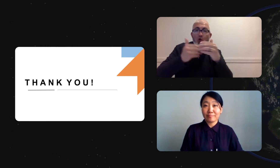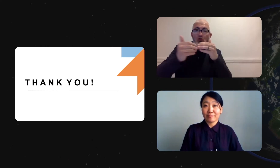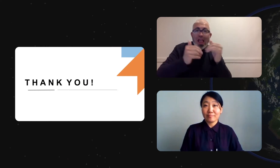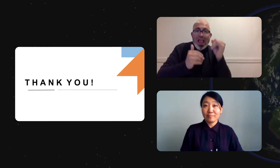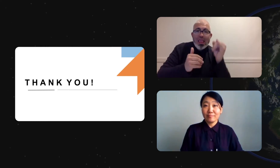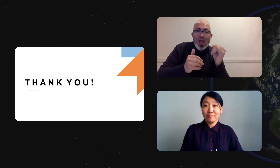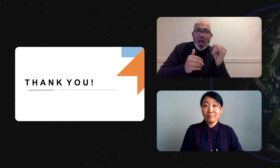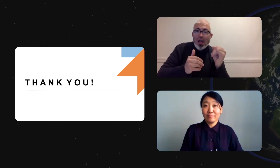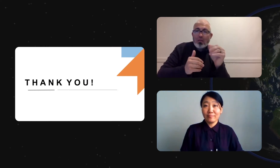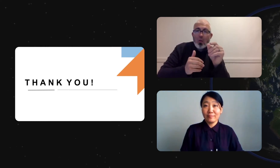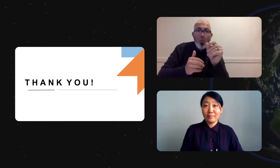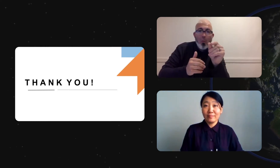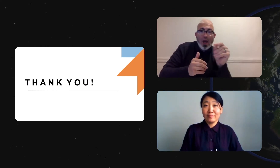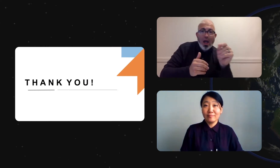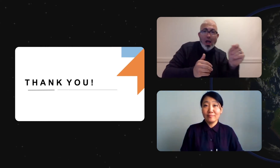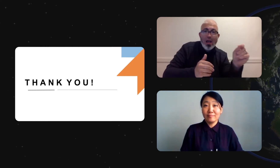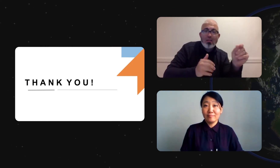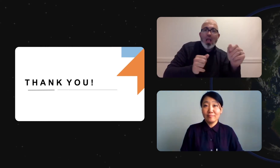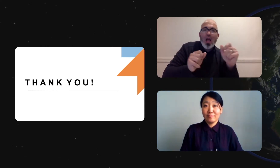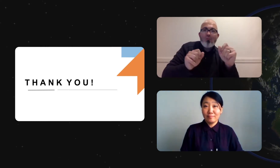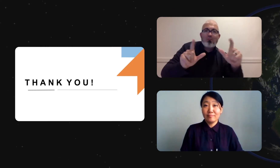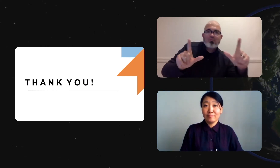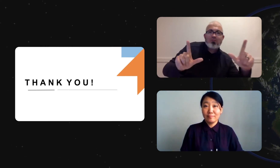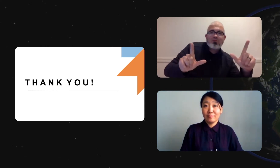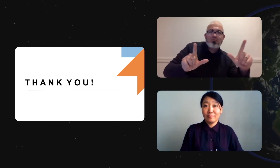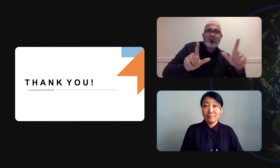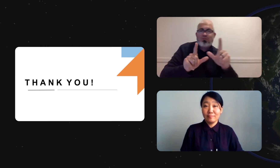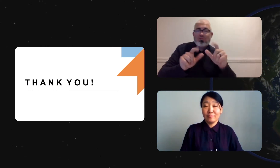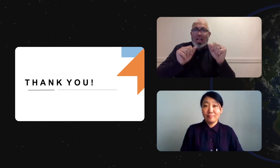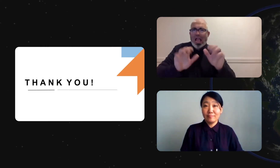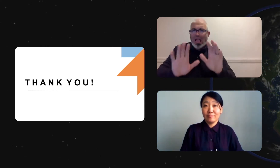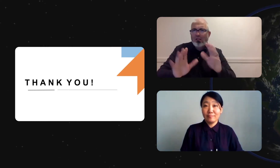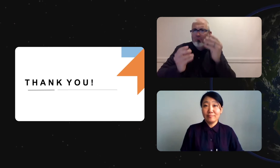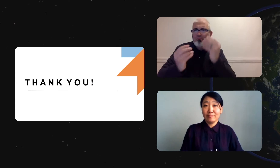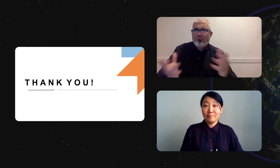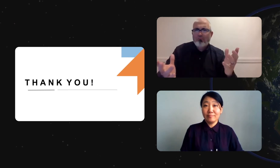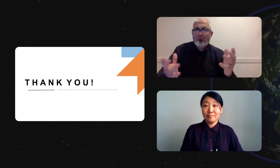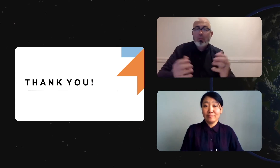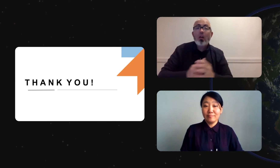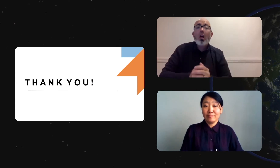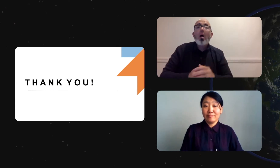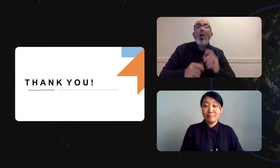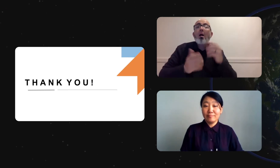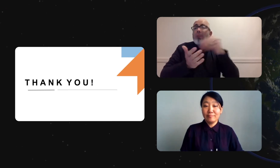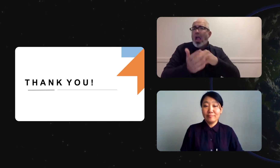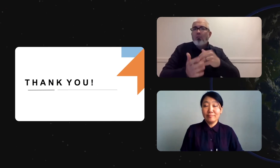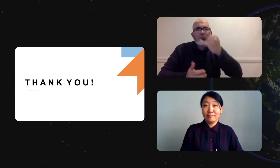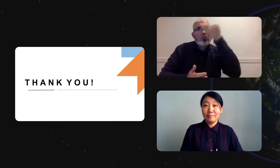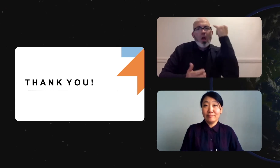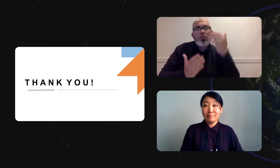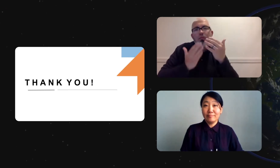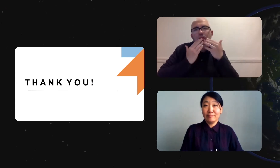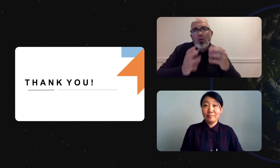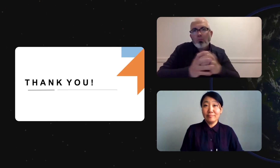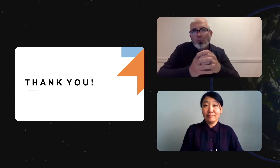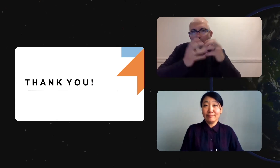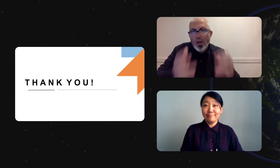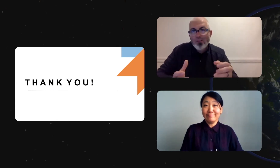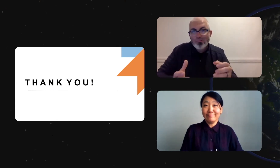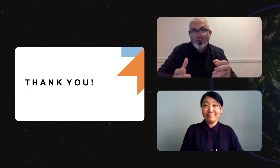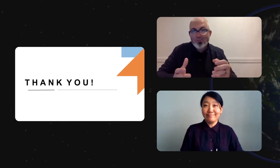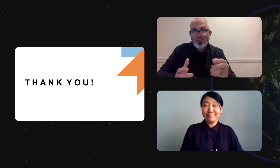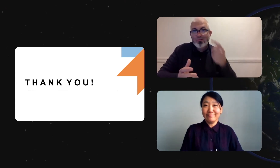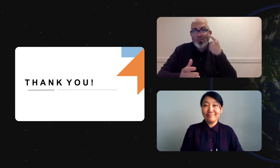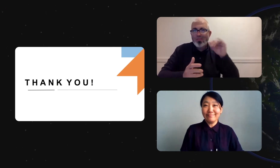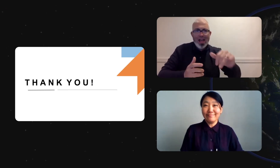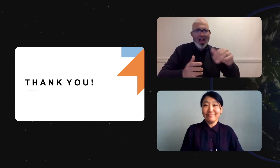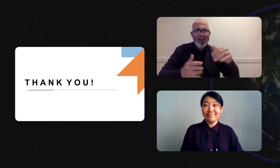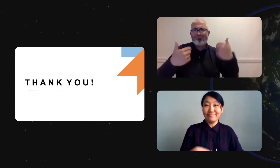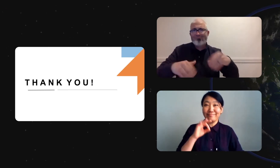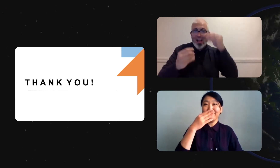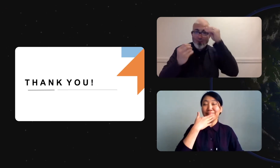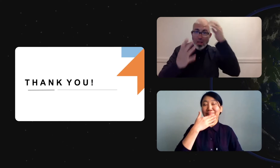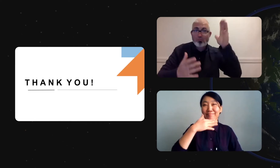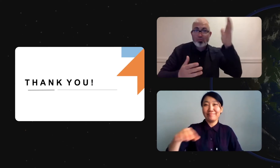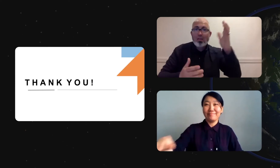Again, you will see two small white lines between the videos and the PowerPoint on screen?